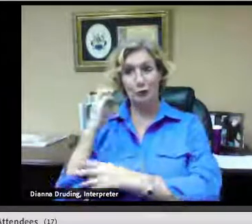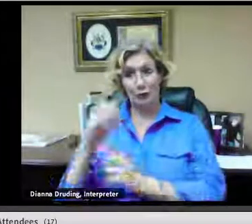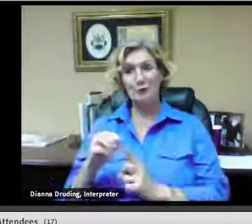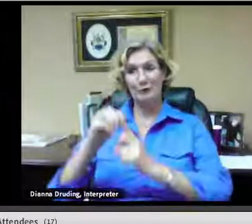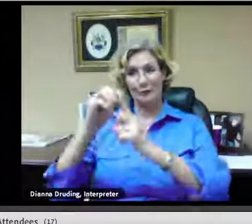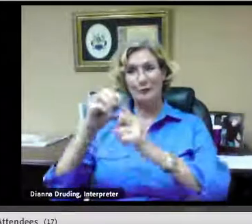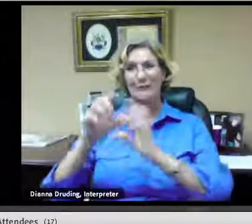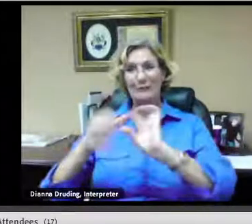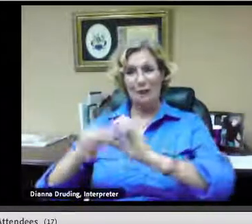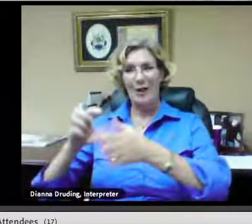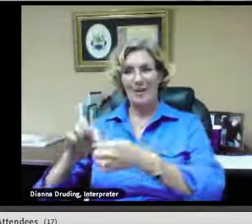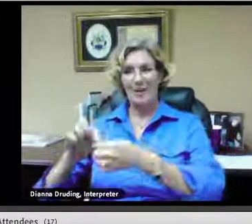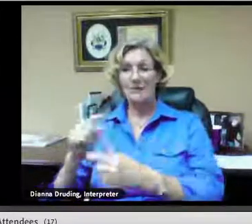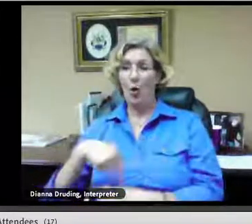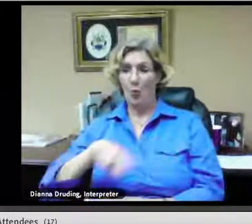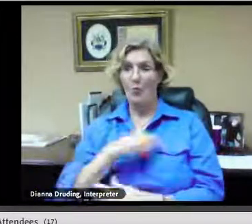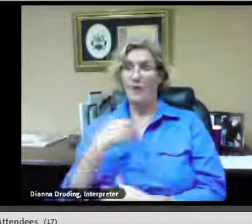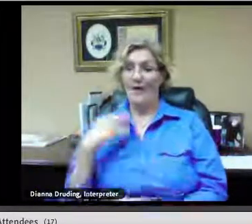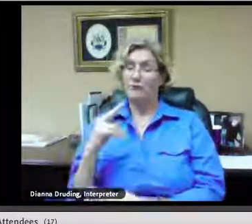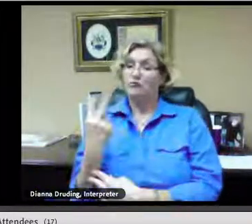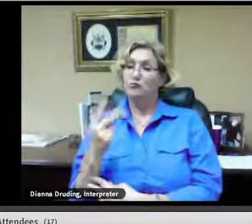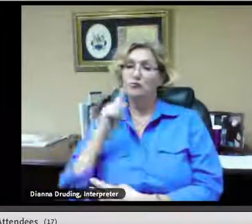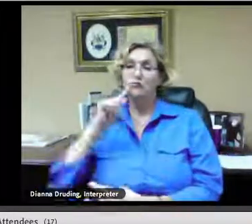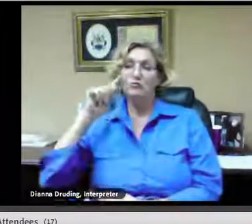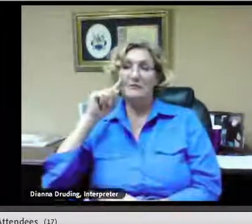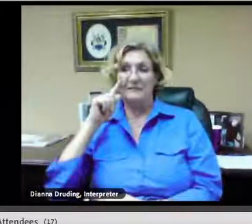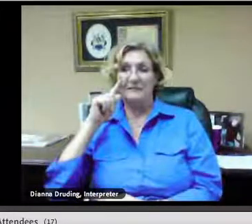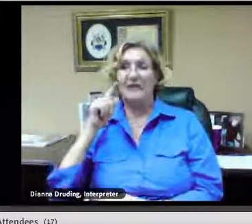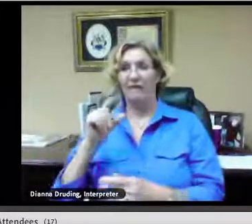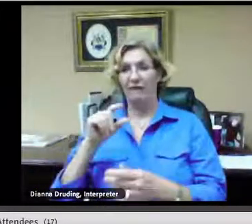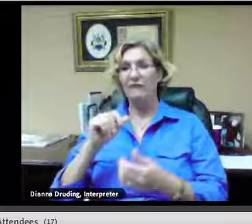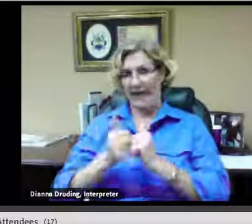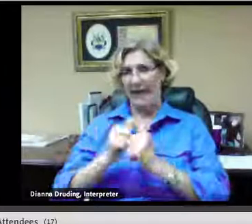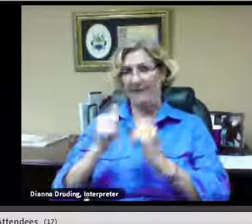and they both, you know, were about the same age.